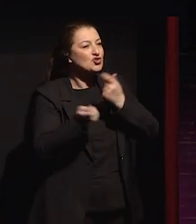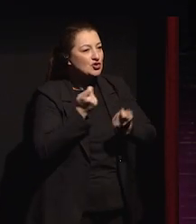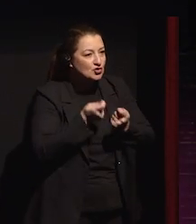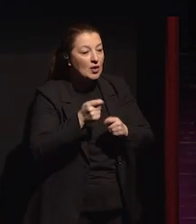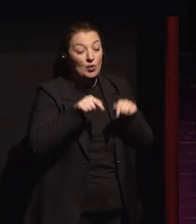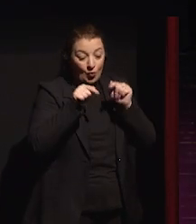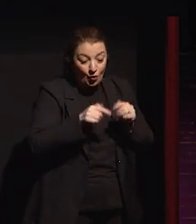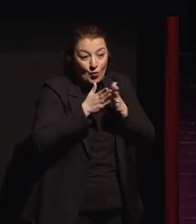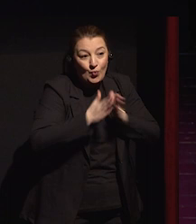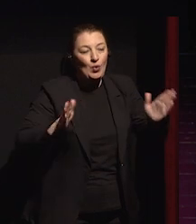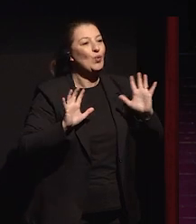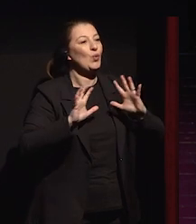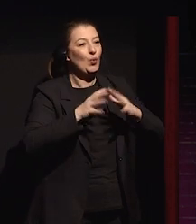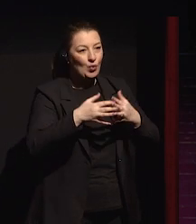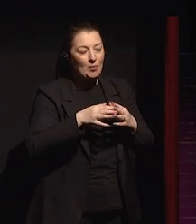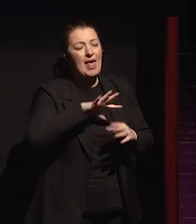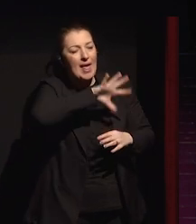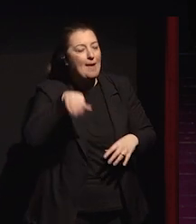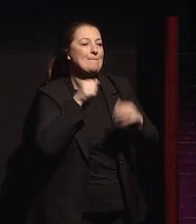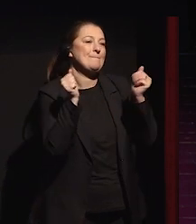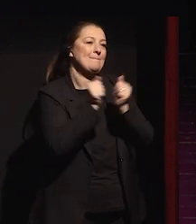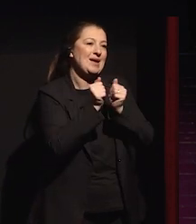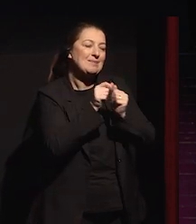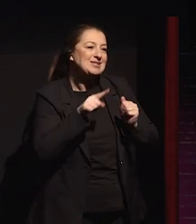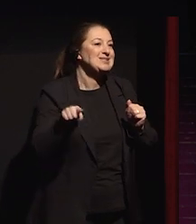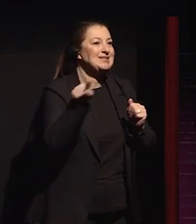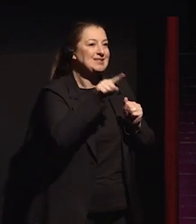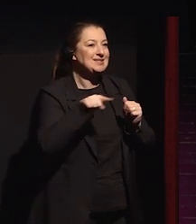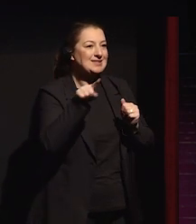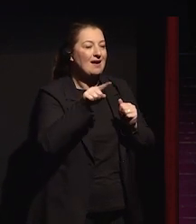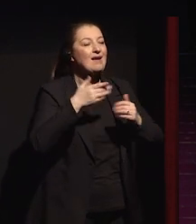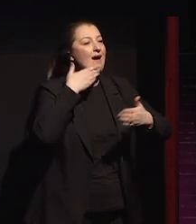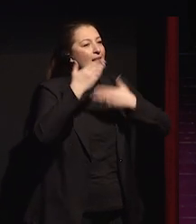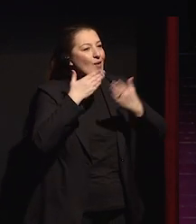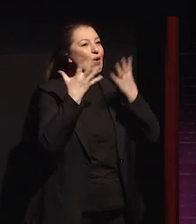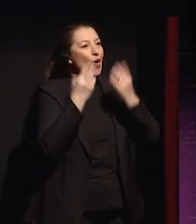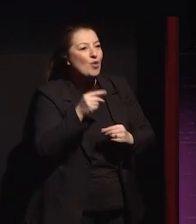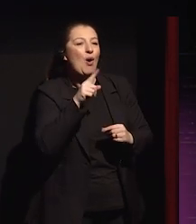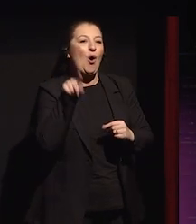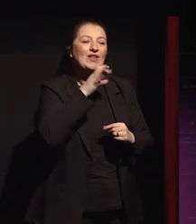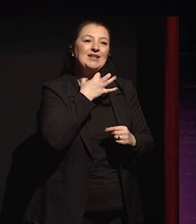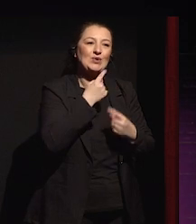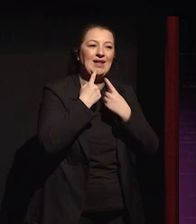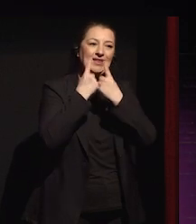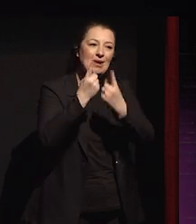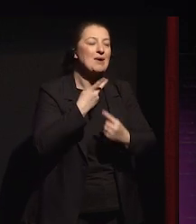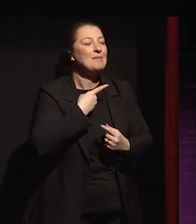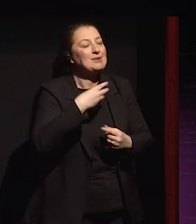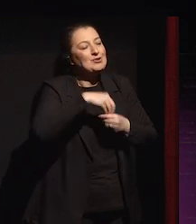to this great community that works with great effort, devotion, and faith and to thank them.